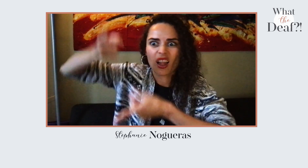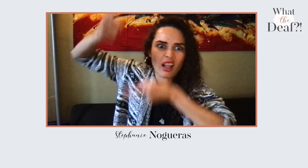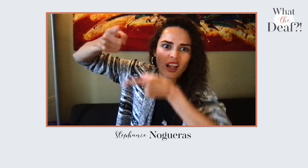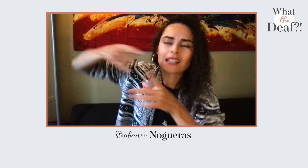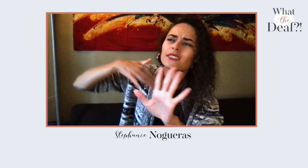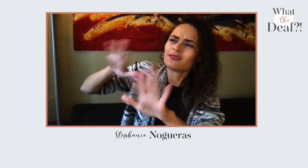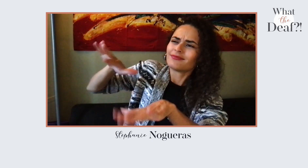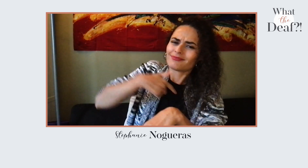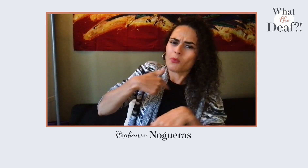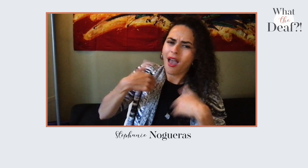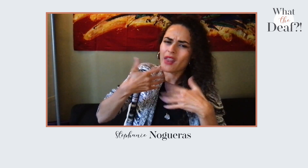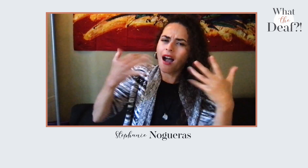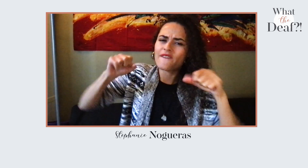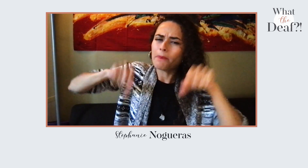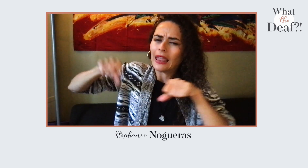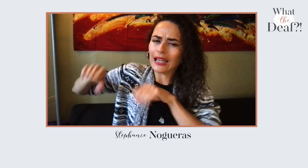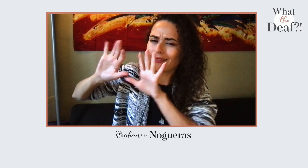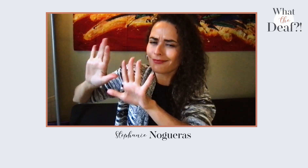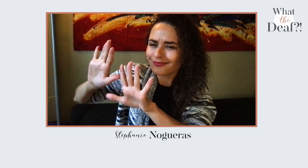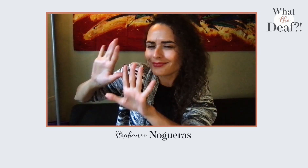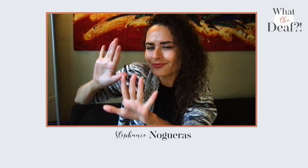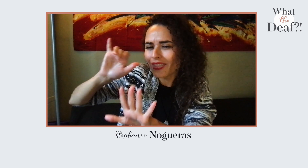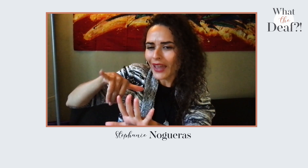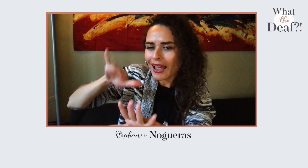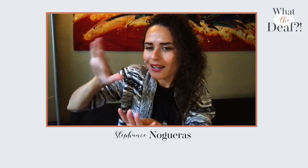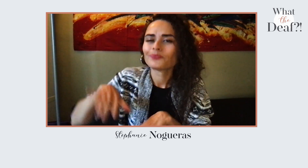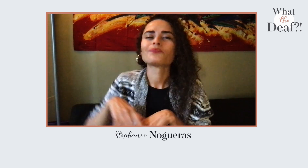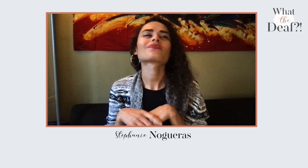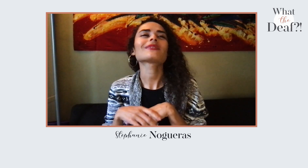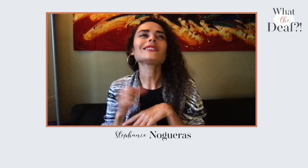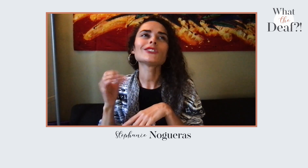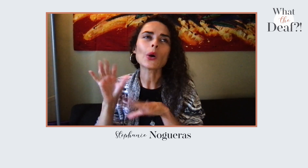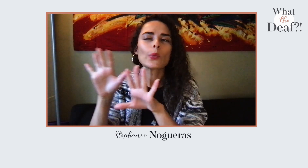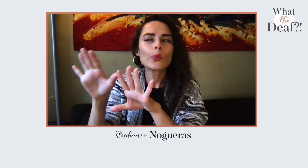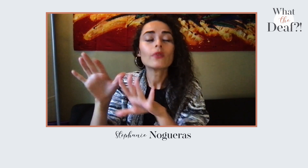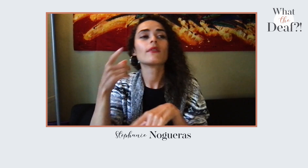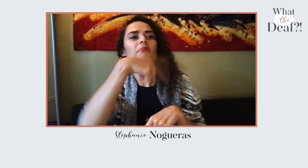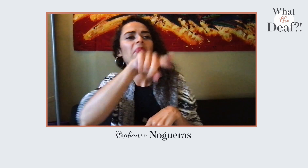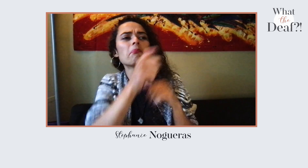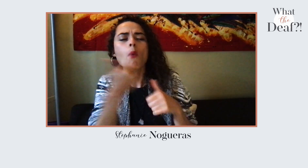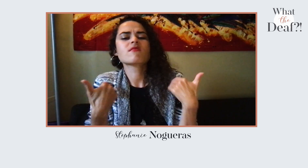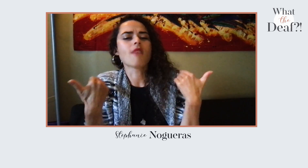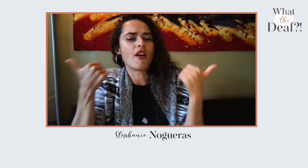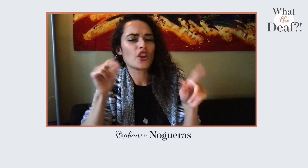and that was when I had to step in and tell them, like, "Hey, I'm pretty able to do things myself."